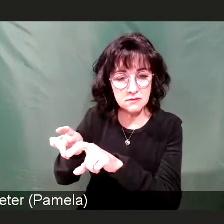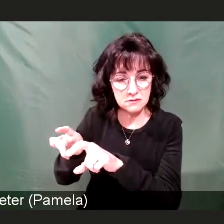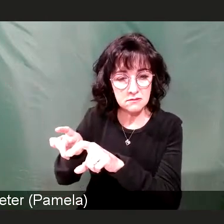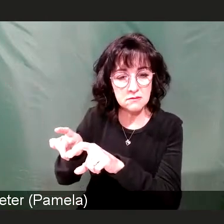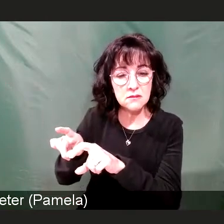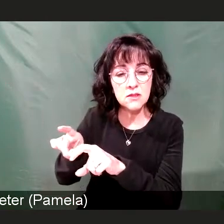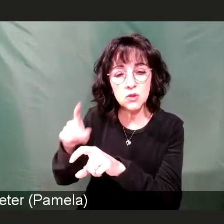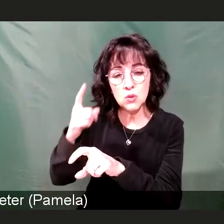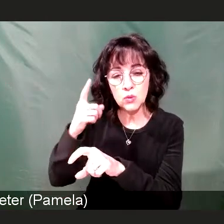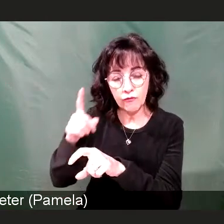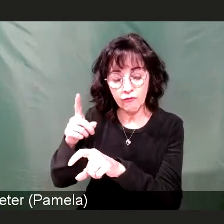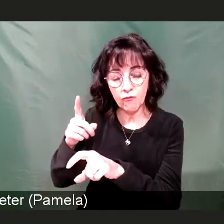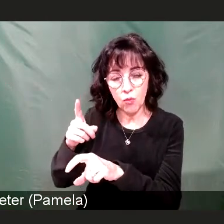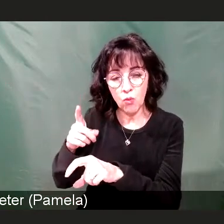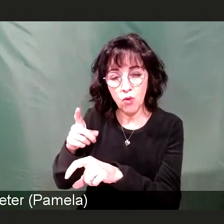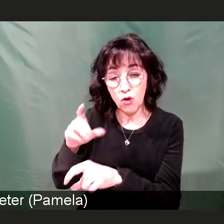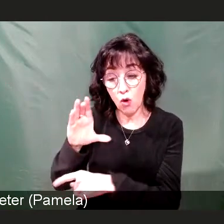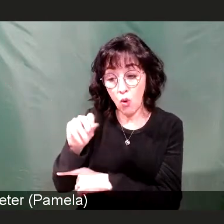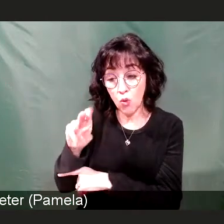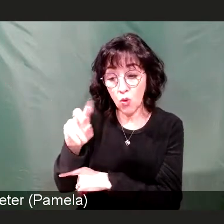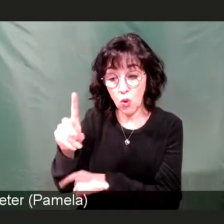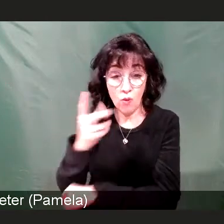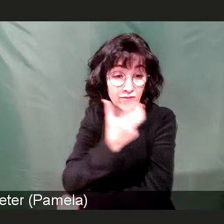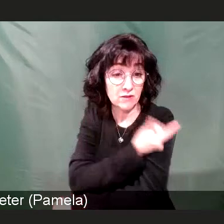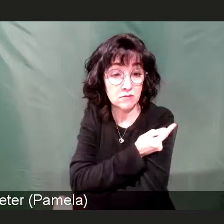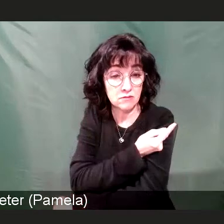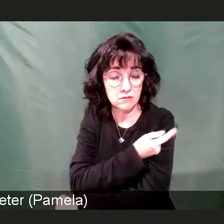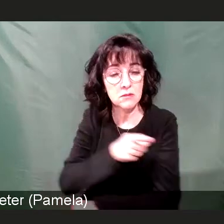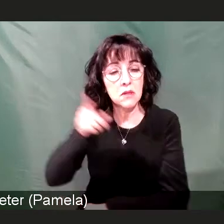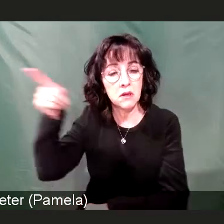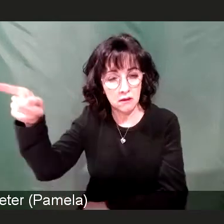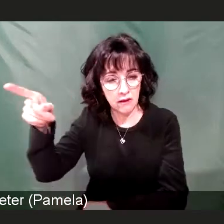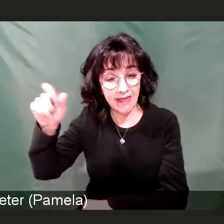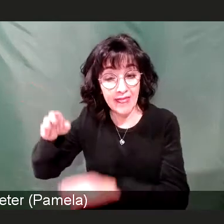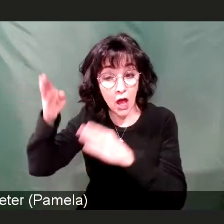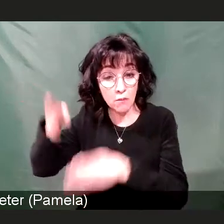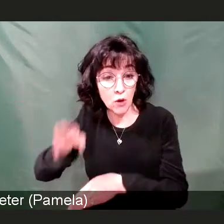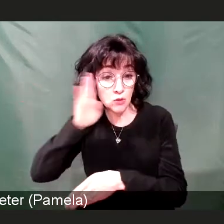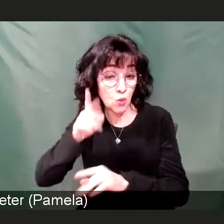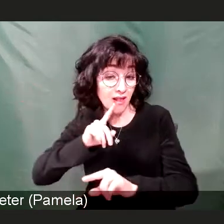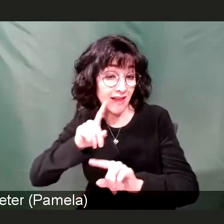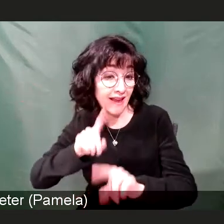onto the waiting list. They will ask those questions for you and get you put in